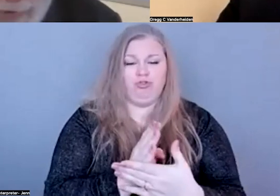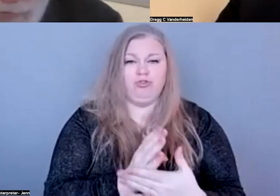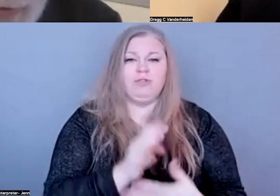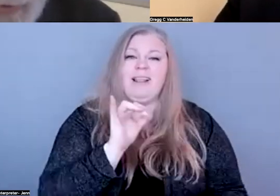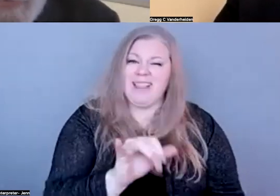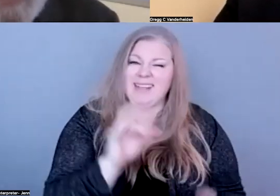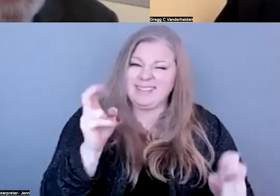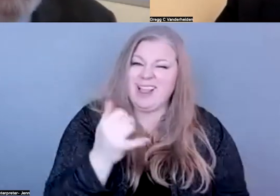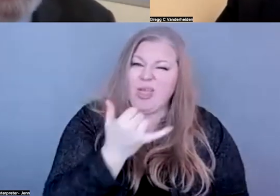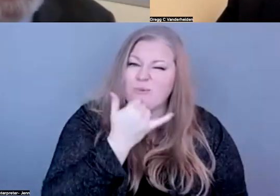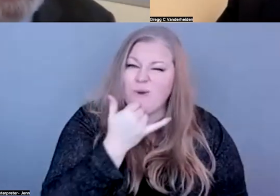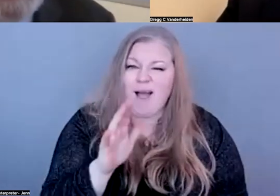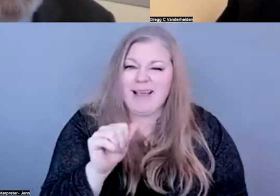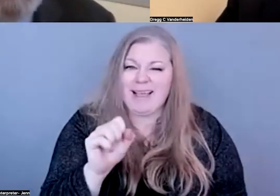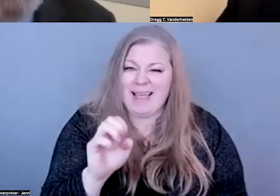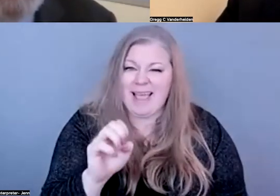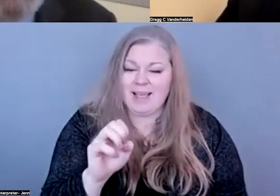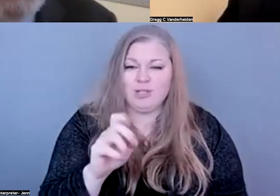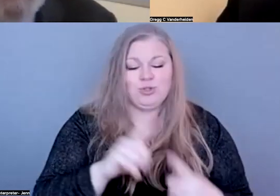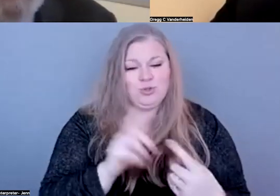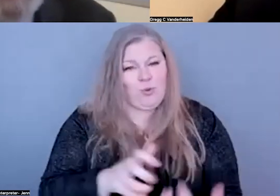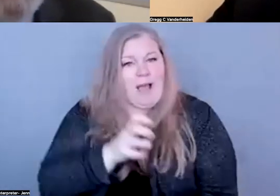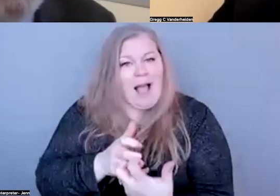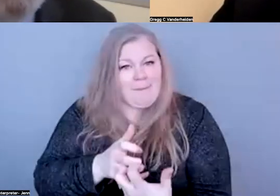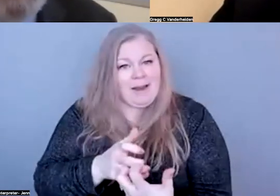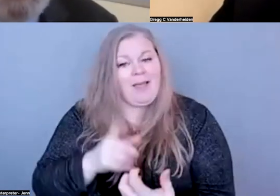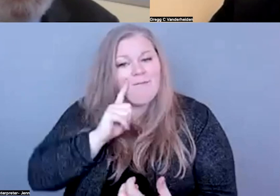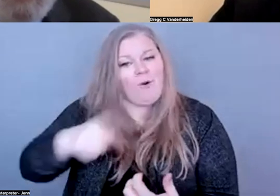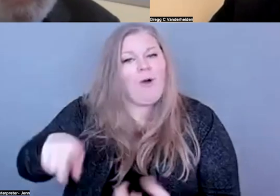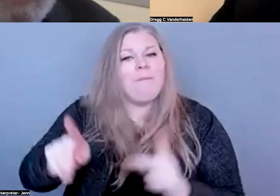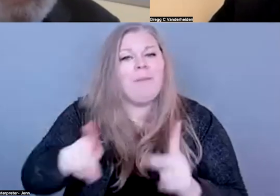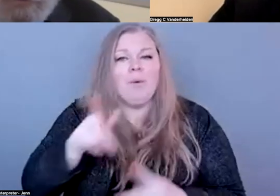case to accommodate when we're dealing with people who have extreme problems with vision